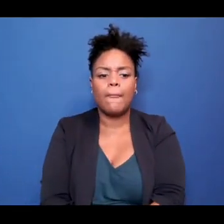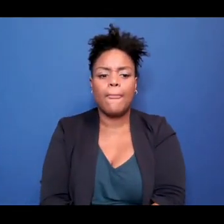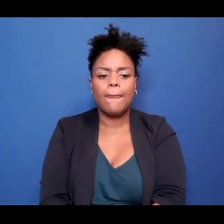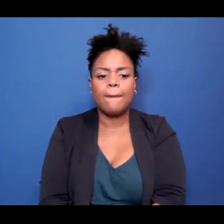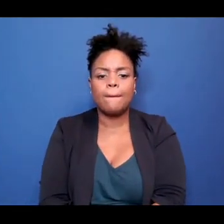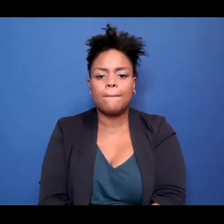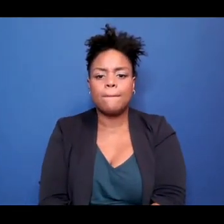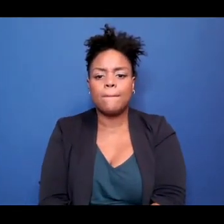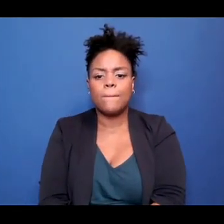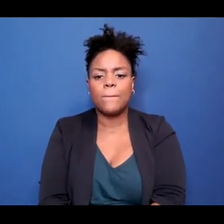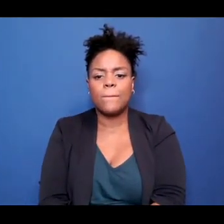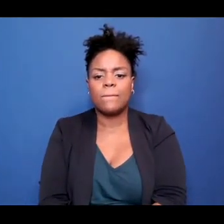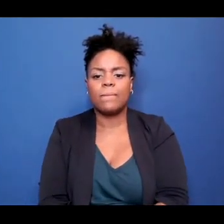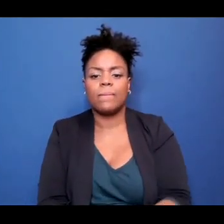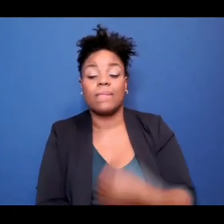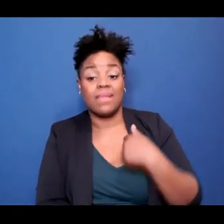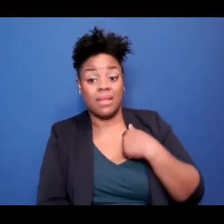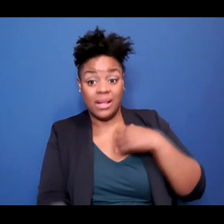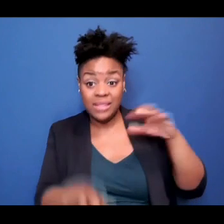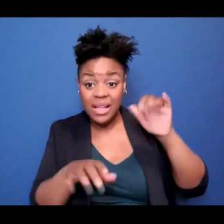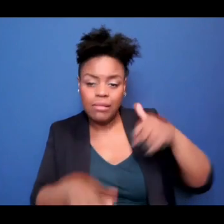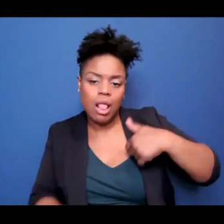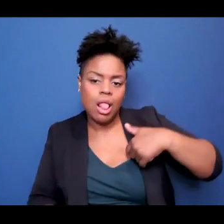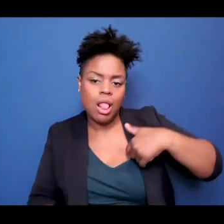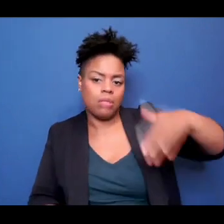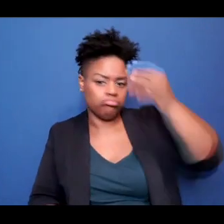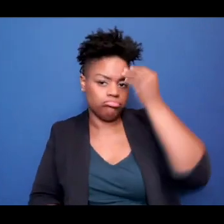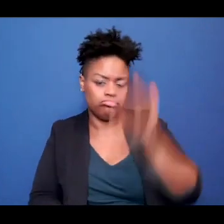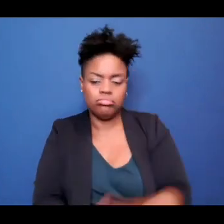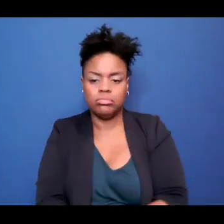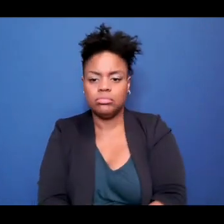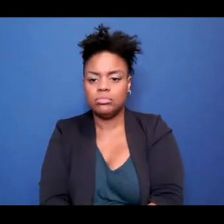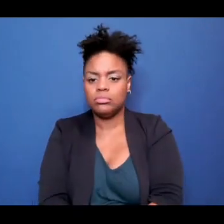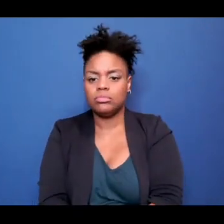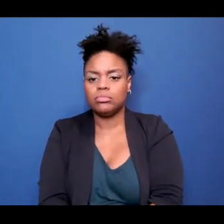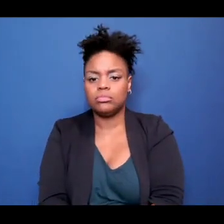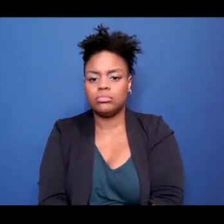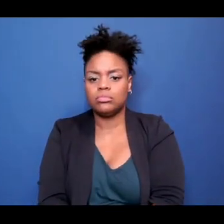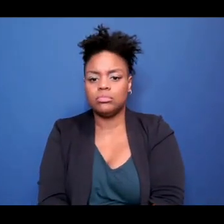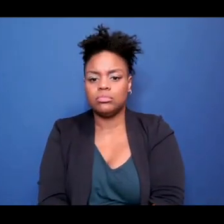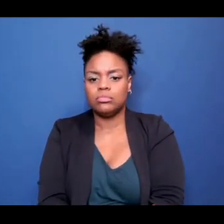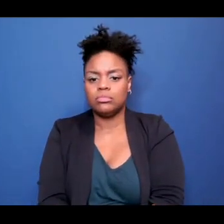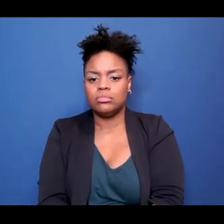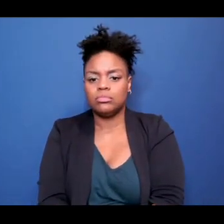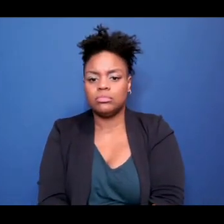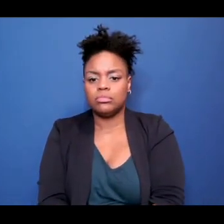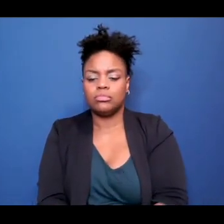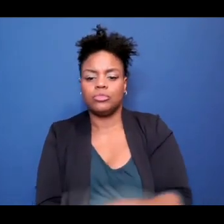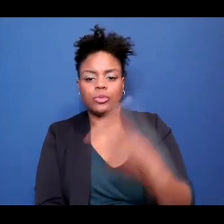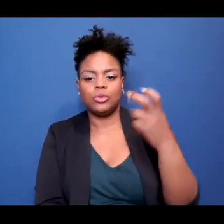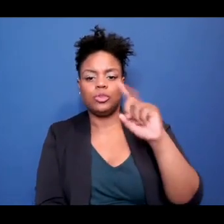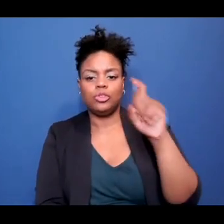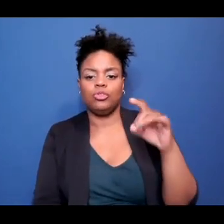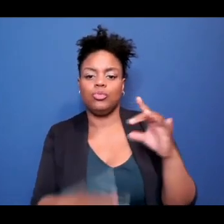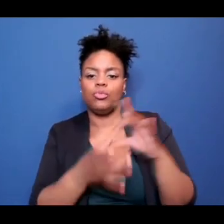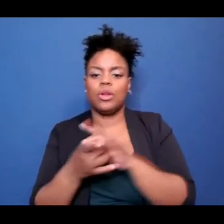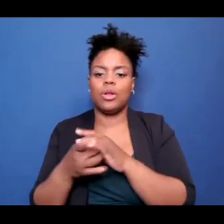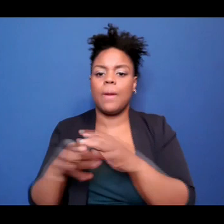SO THAT'S NOT A STEP WE HAVE TAKEN PERSONALLY. THANK YOU. TWO MORE QUESTIONS, AND THEY'RE RELATED.